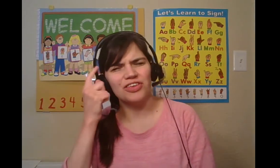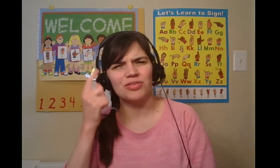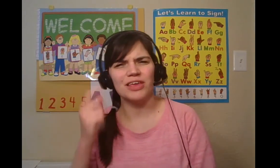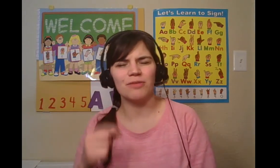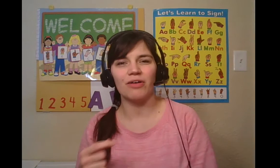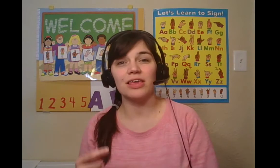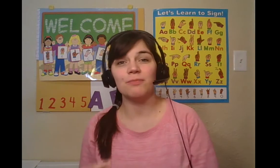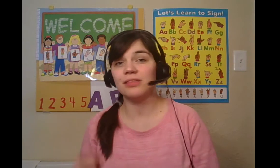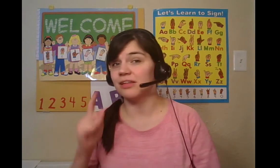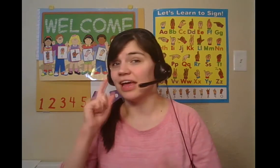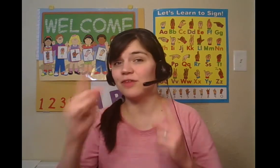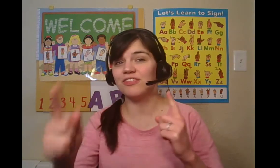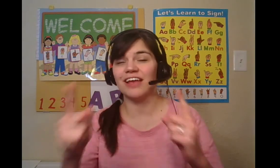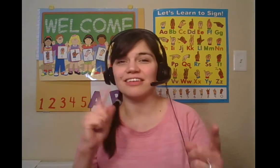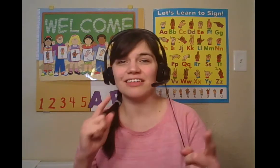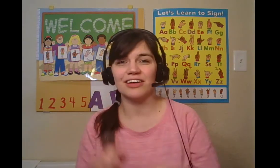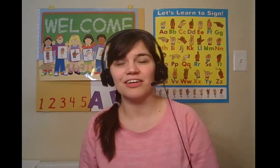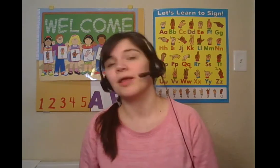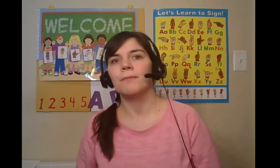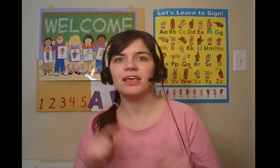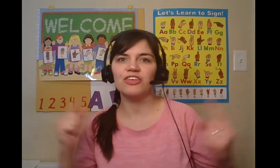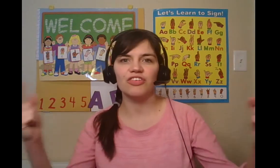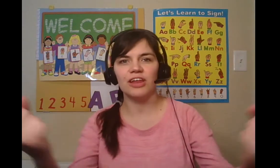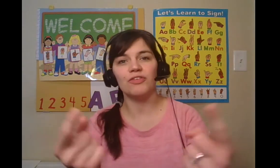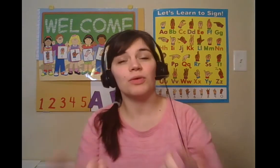you think about keeping the line of sight clear, making sure that everyone